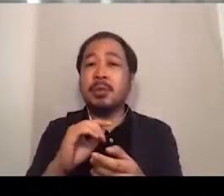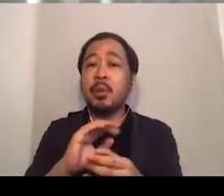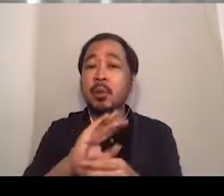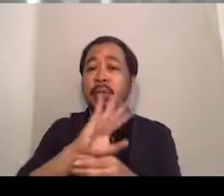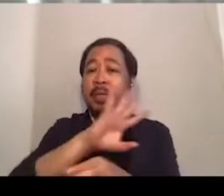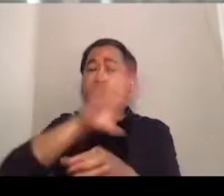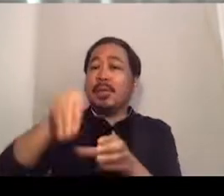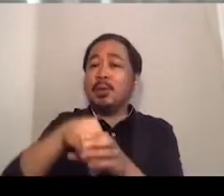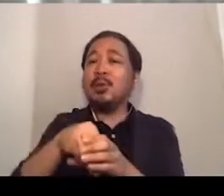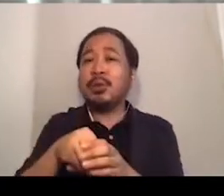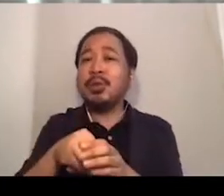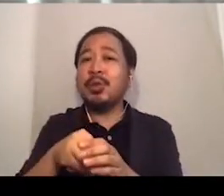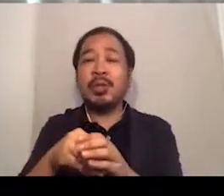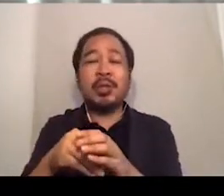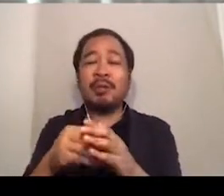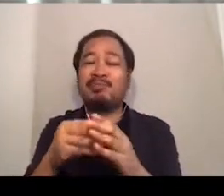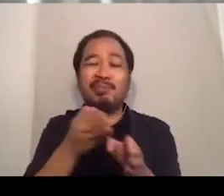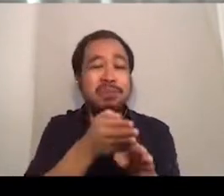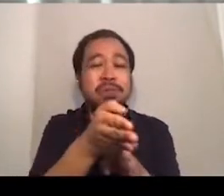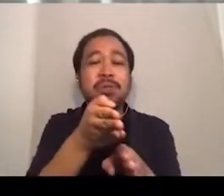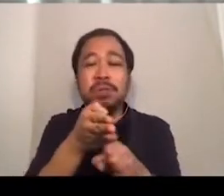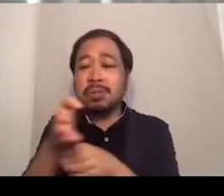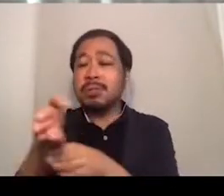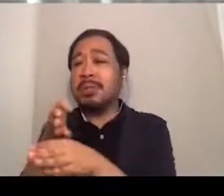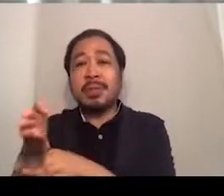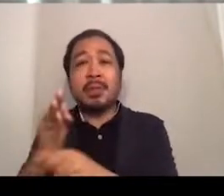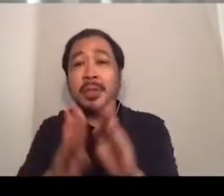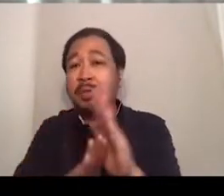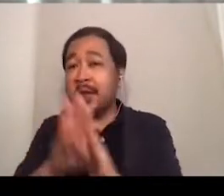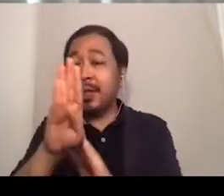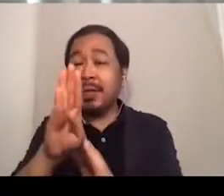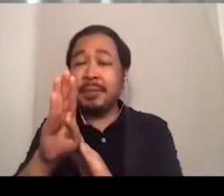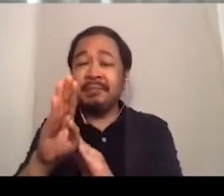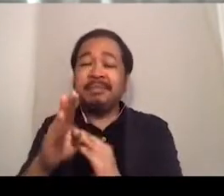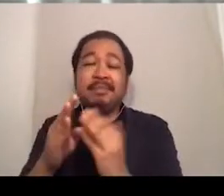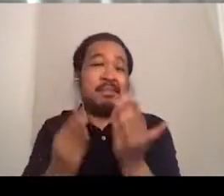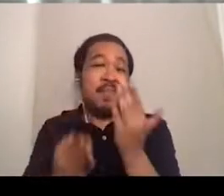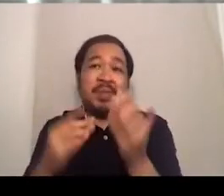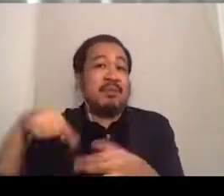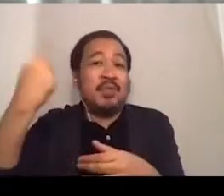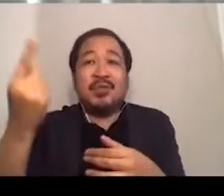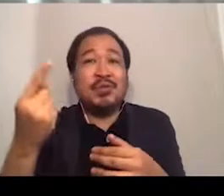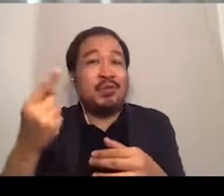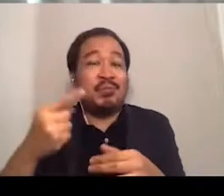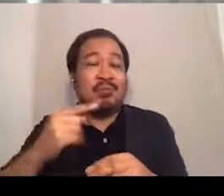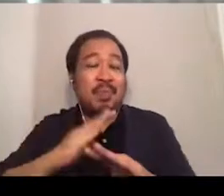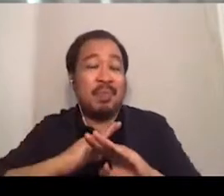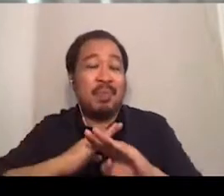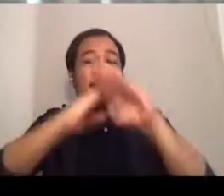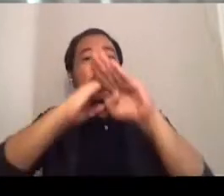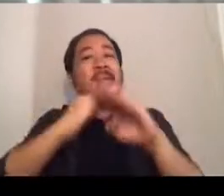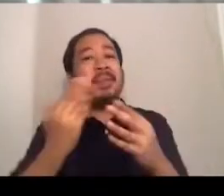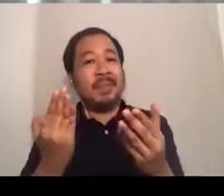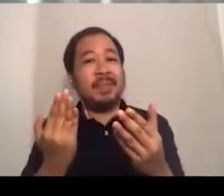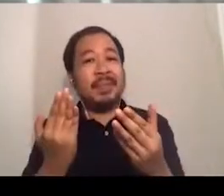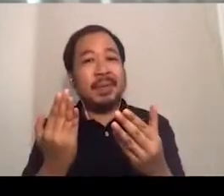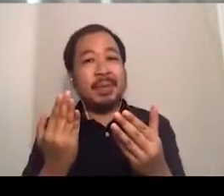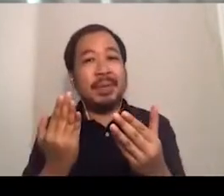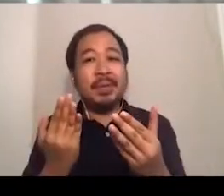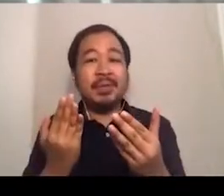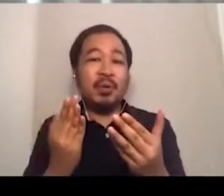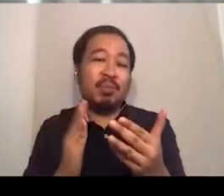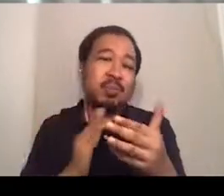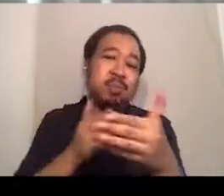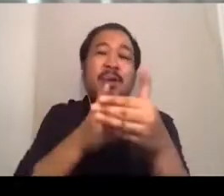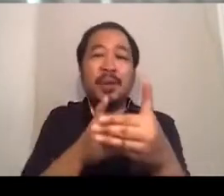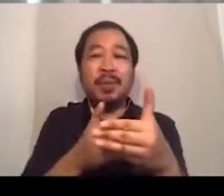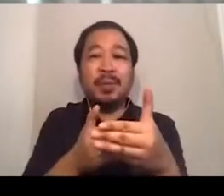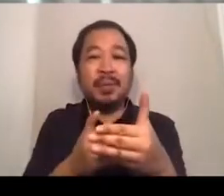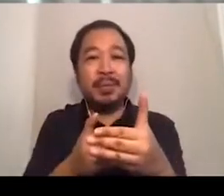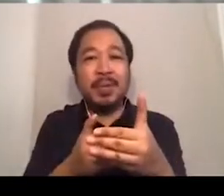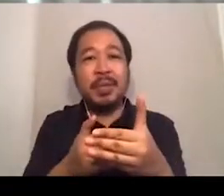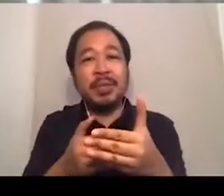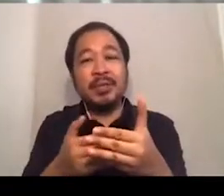physical isolation, social exclusion that could never return back to before.